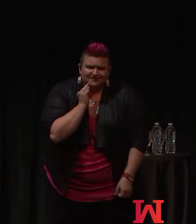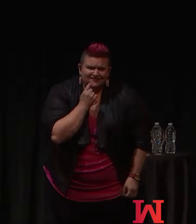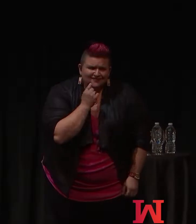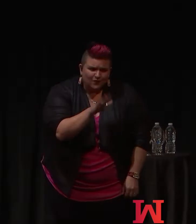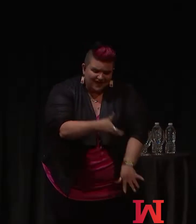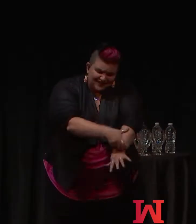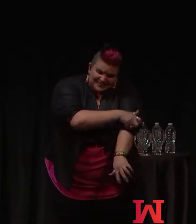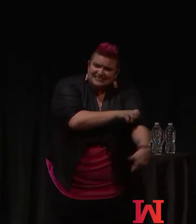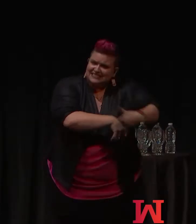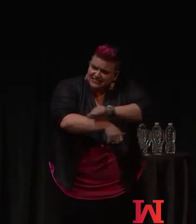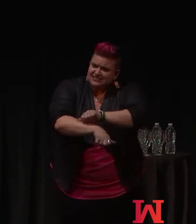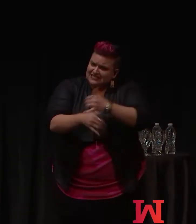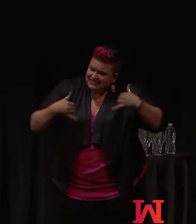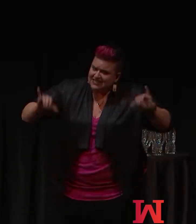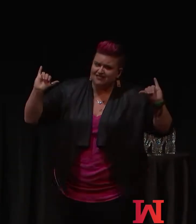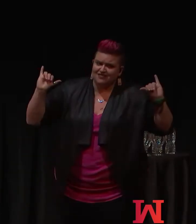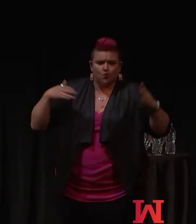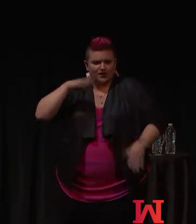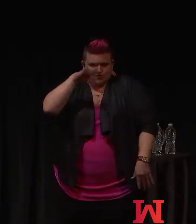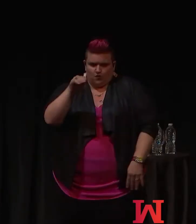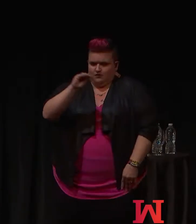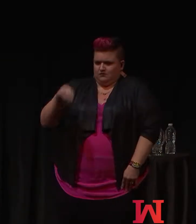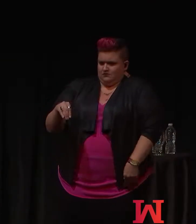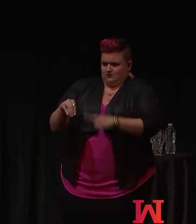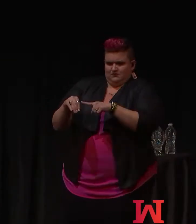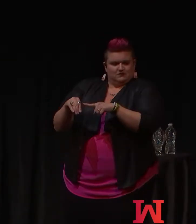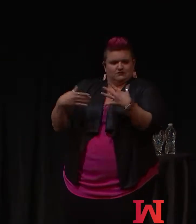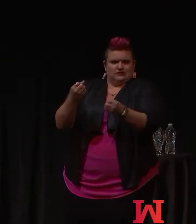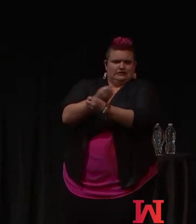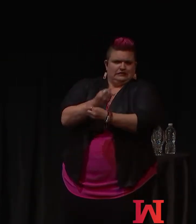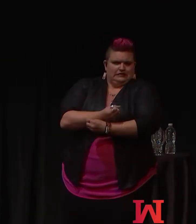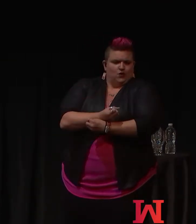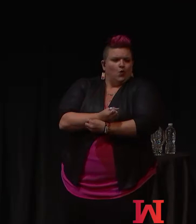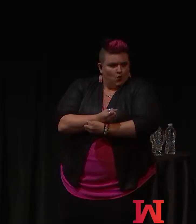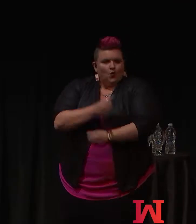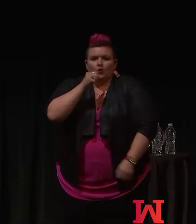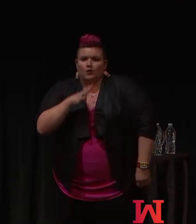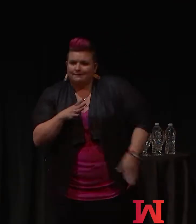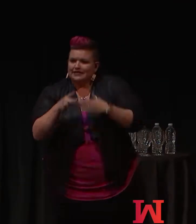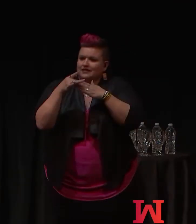We have a lotta work to do. We know the statistics, we know that women in leadership roles